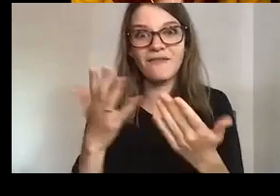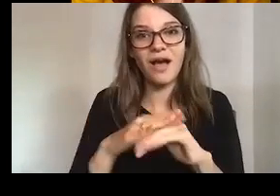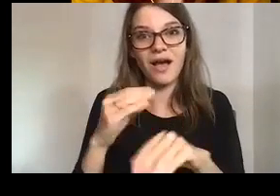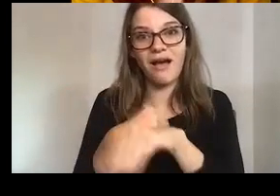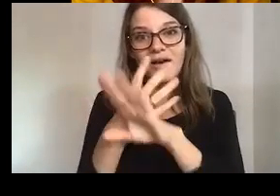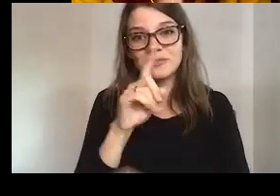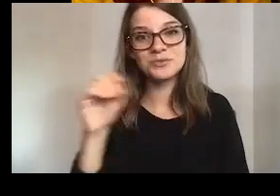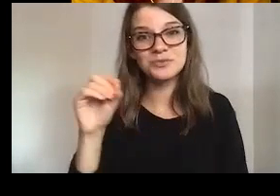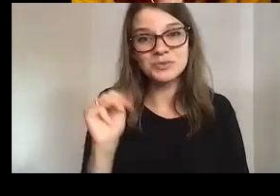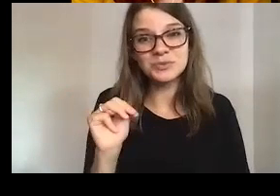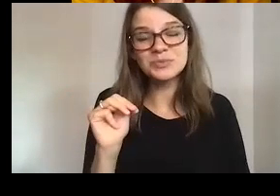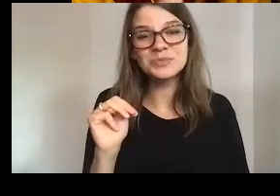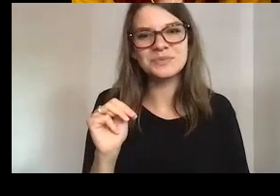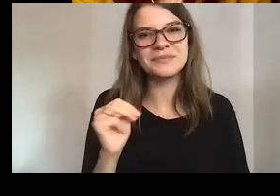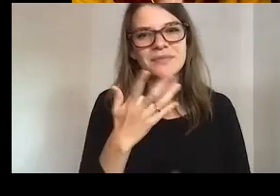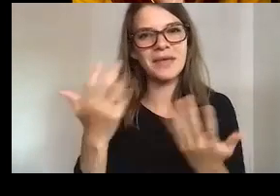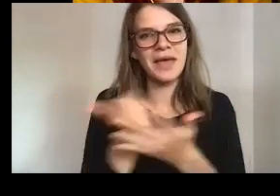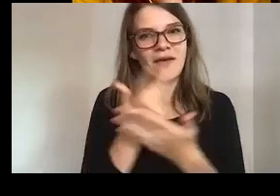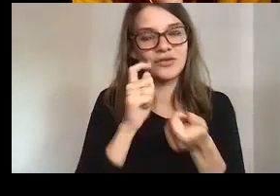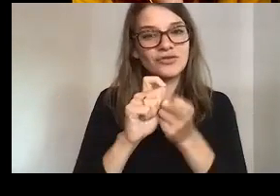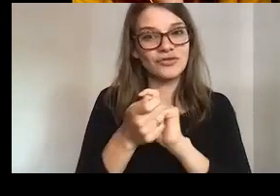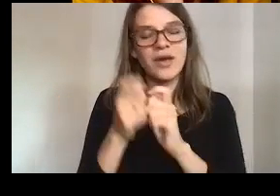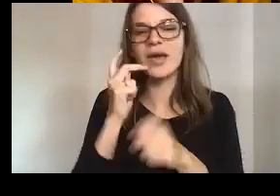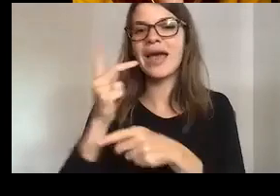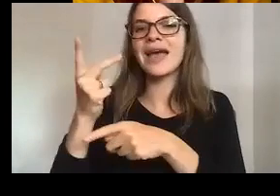a lot of these things have transitioned to what we call caregiver mediated therapy